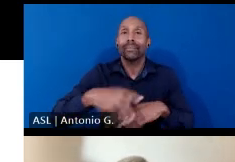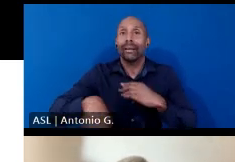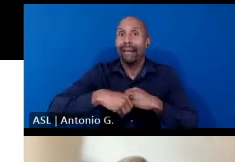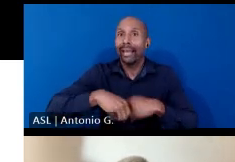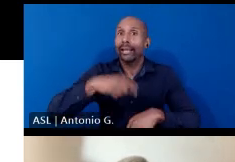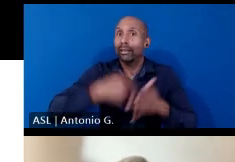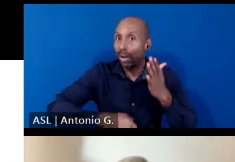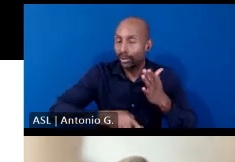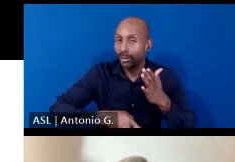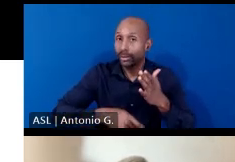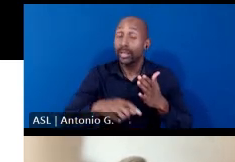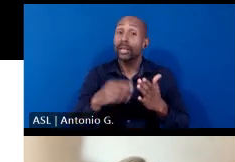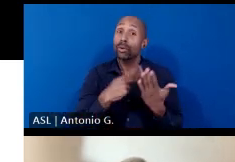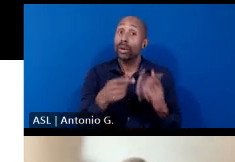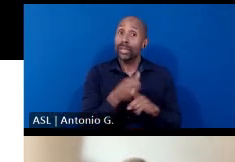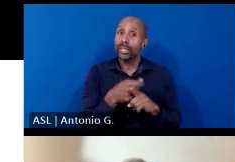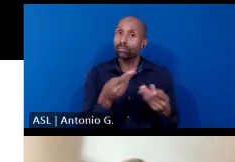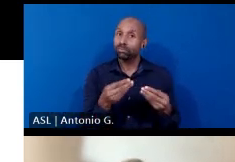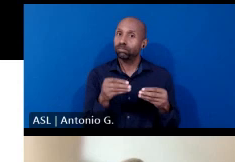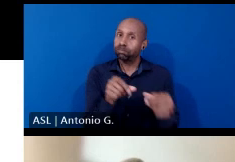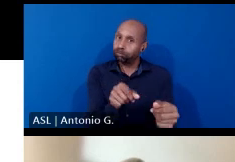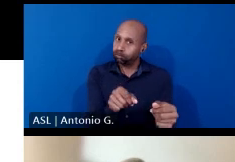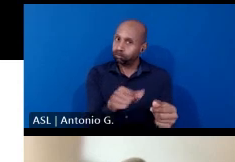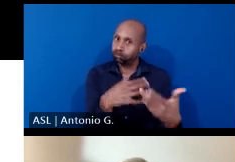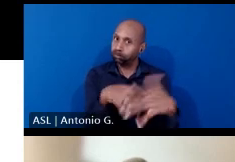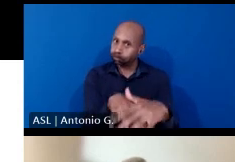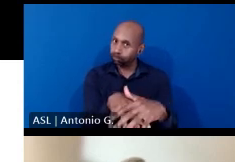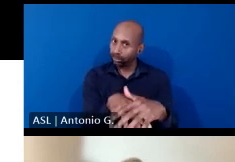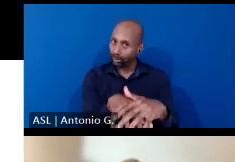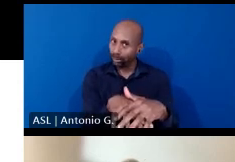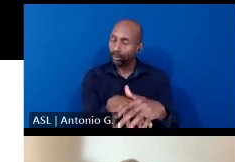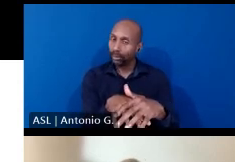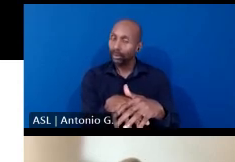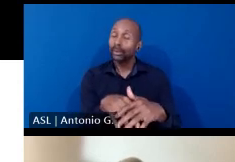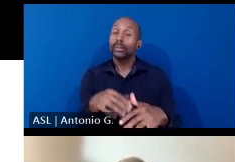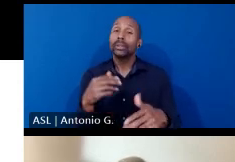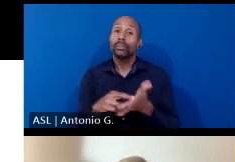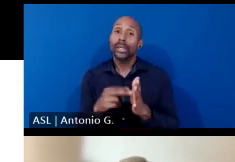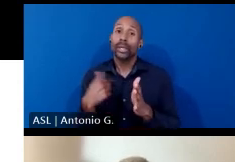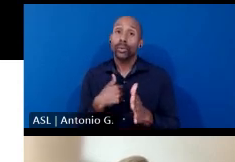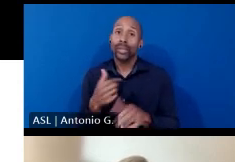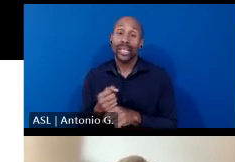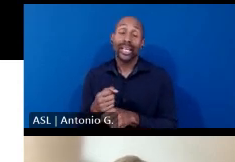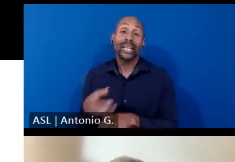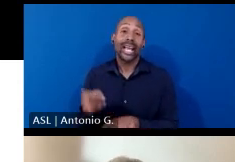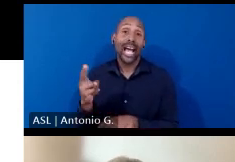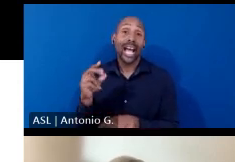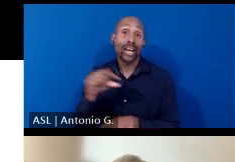That also means that, you know, we are getting high quality first year teachers out into classroom.